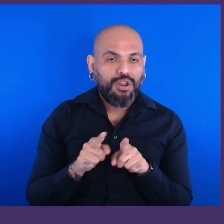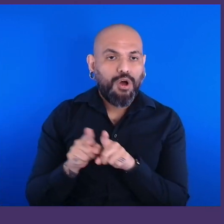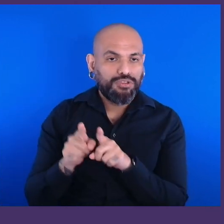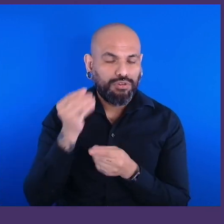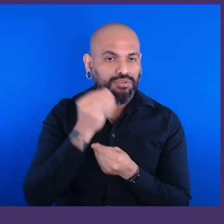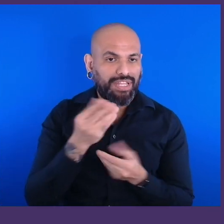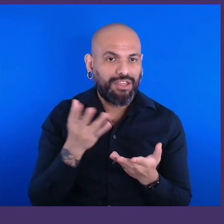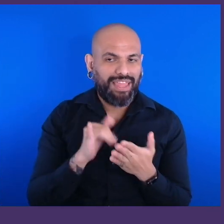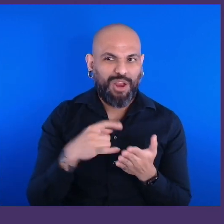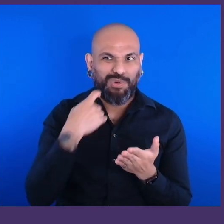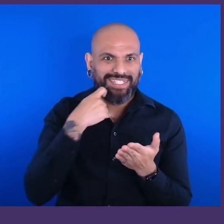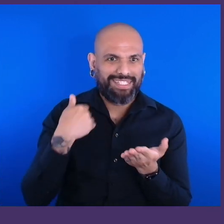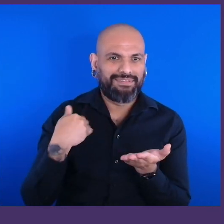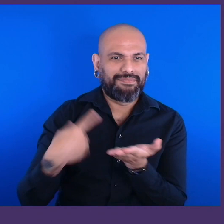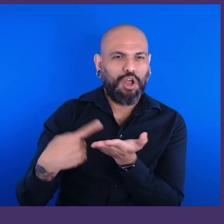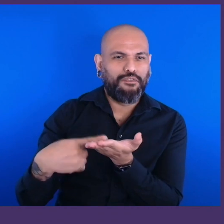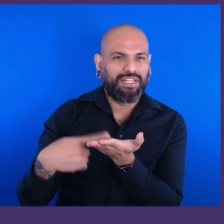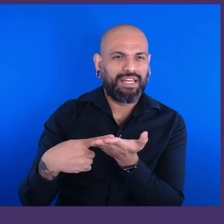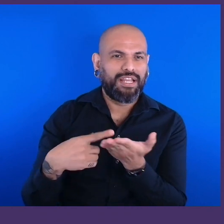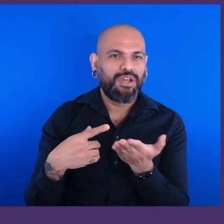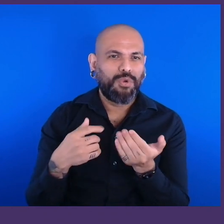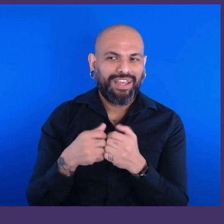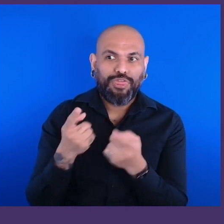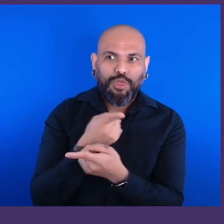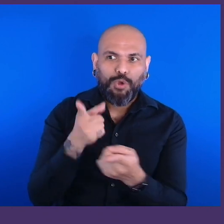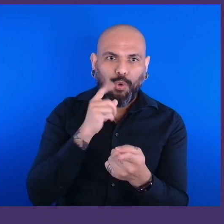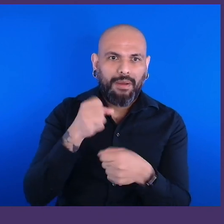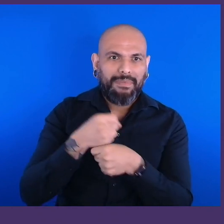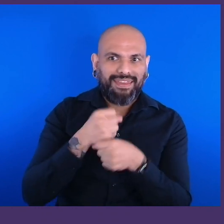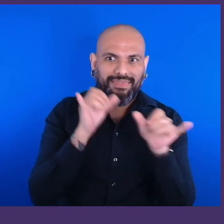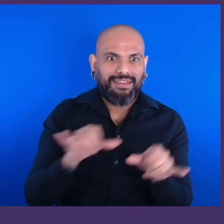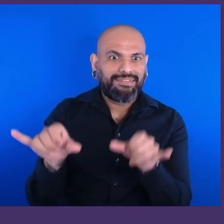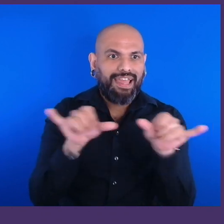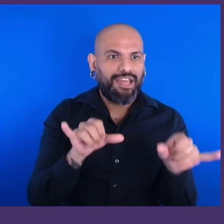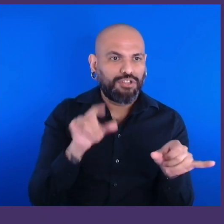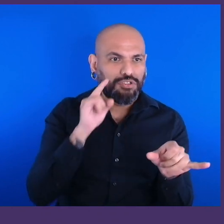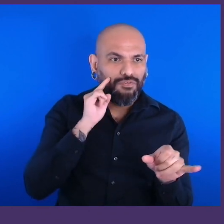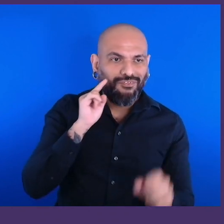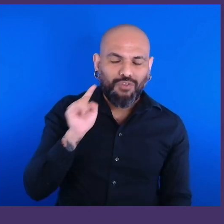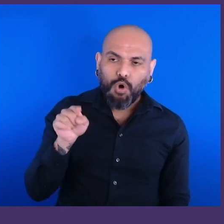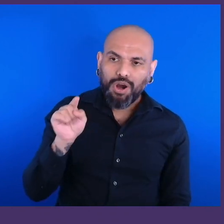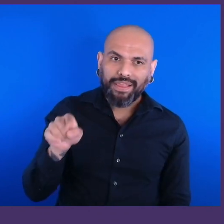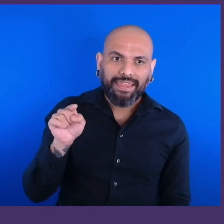with those making standards on artificial intelligence